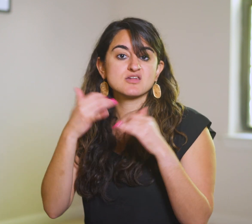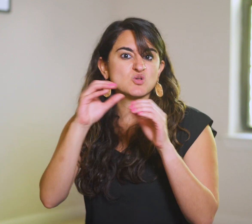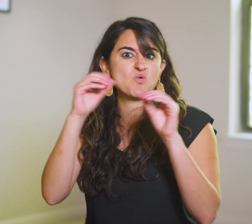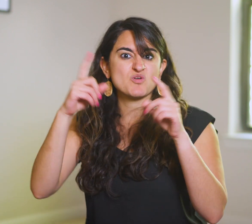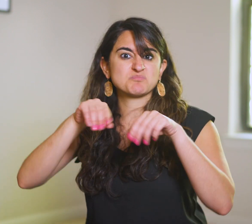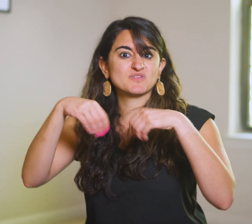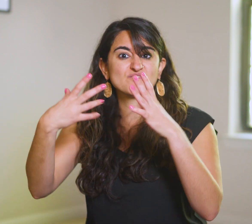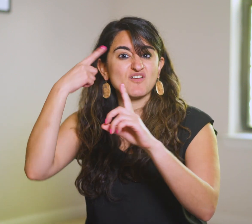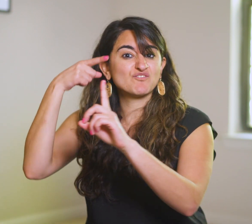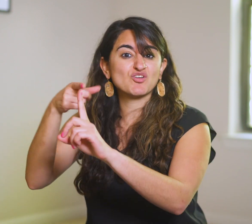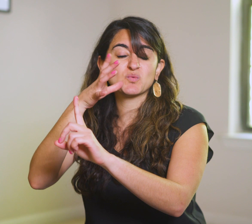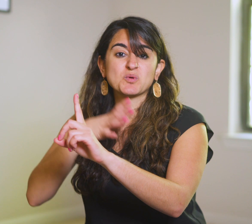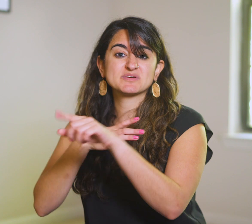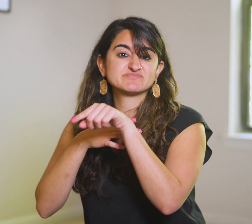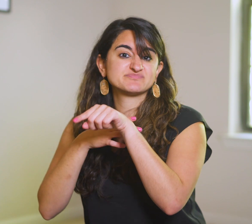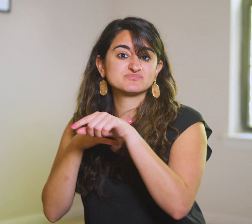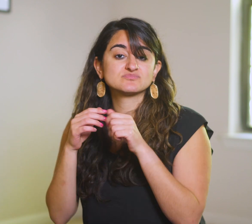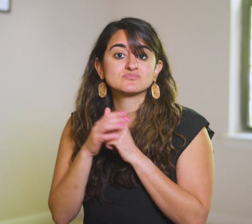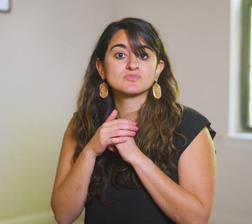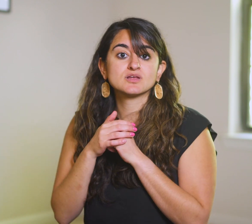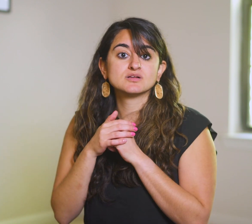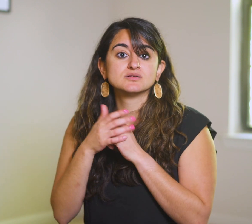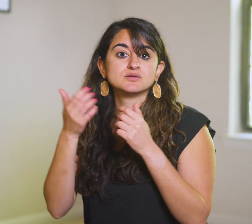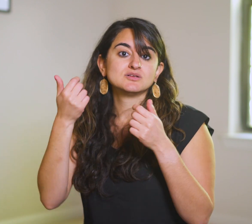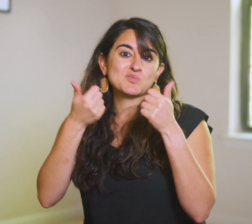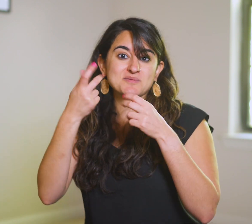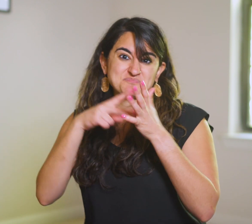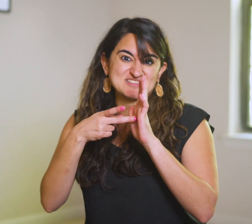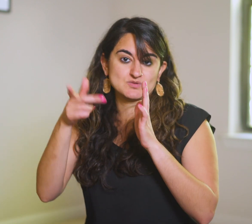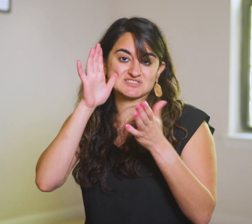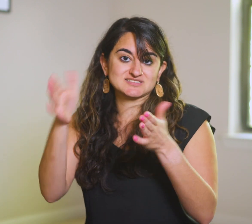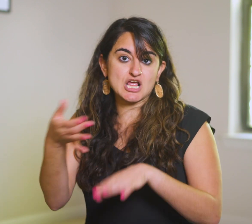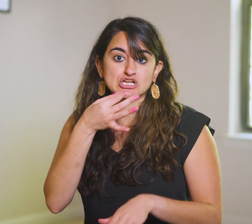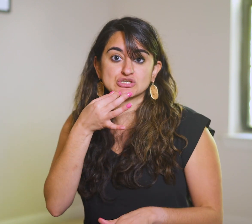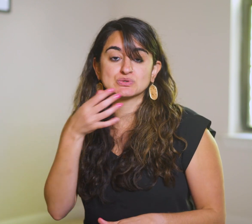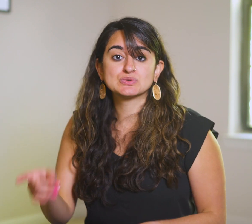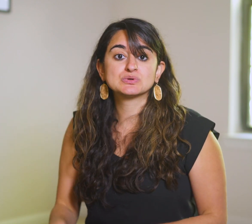now there’s no one to provide for her, which is likely a death sentence for her too.